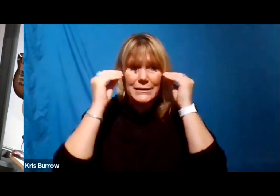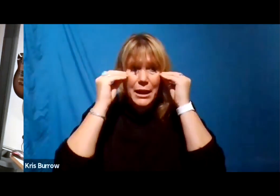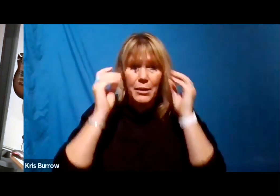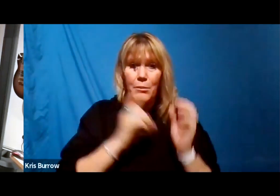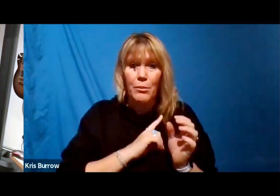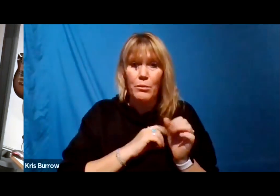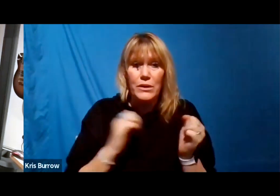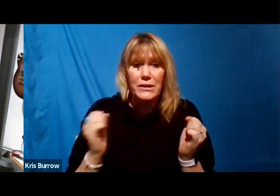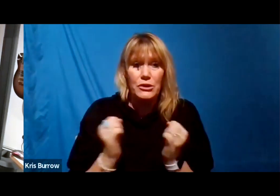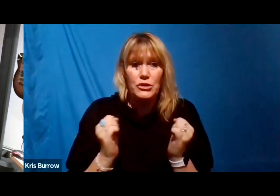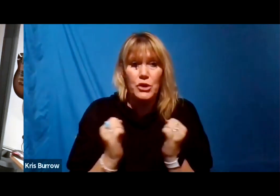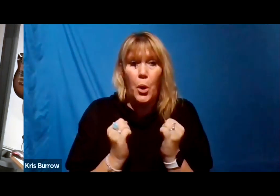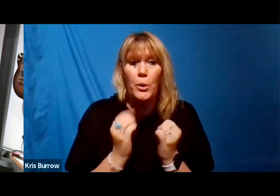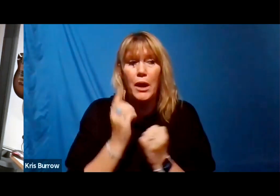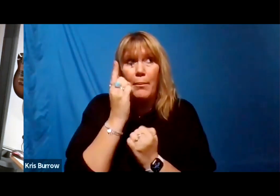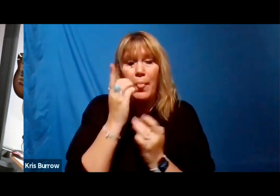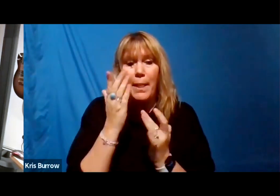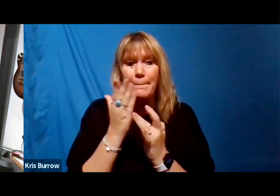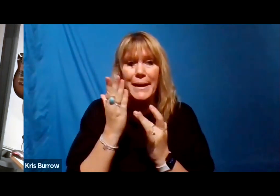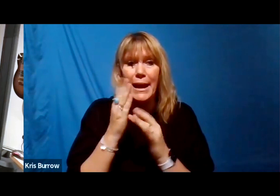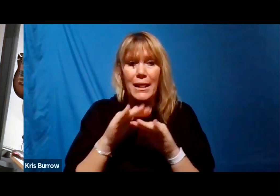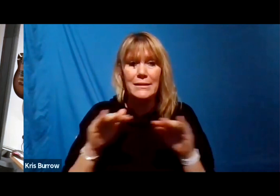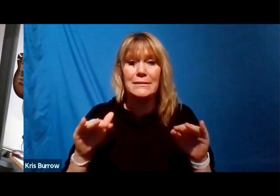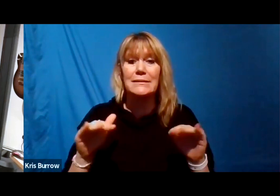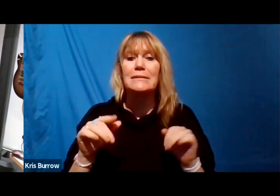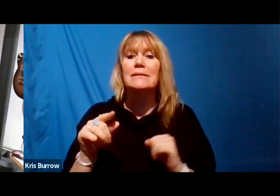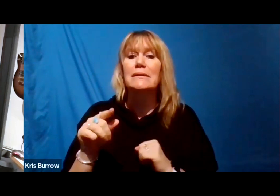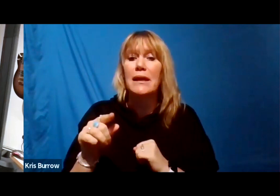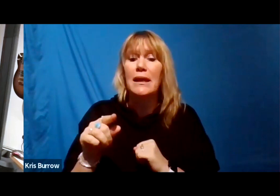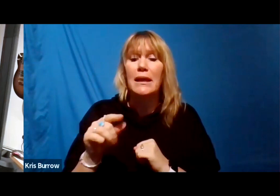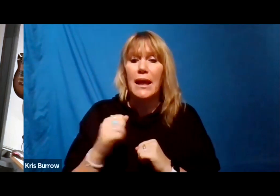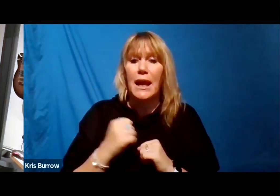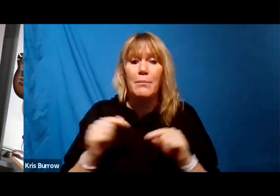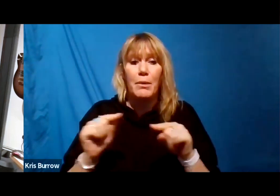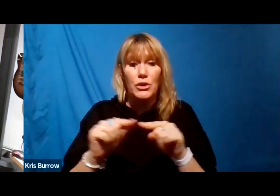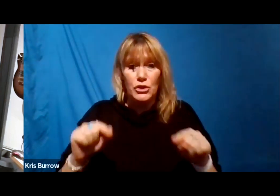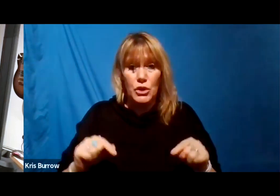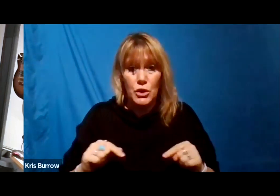here in the Midlands and in my studio.